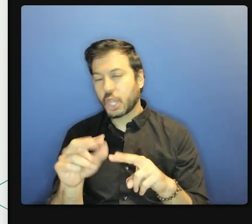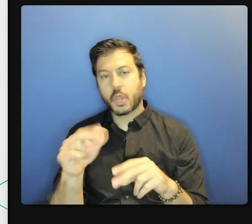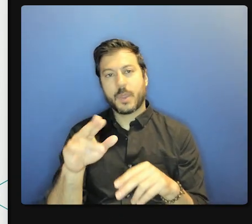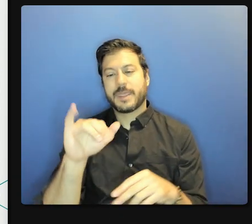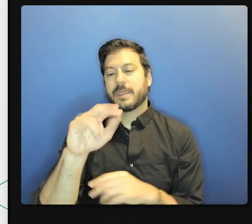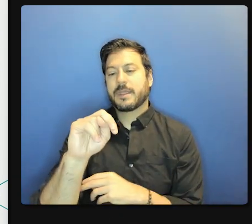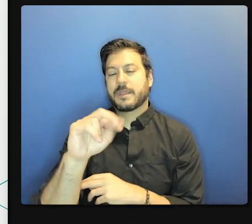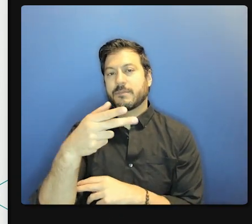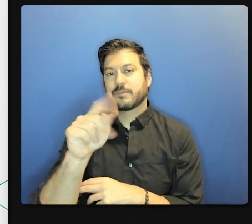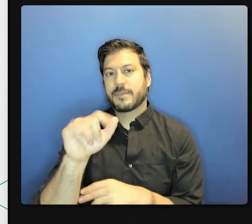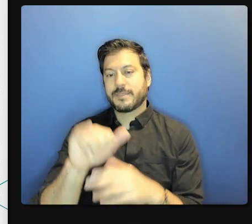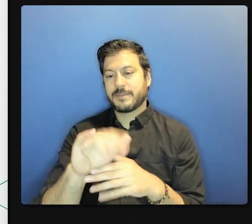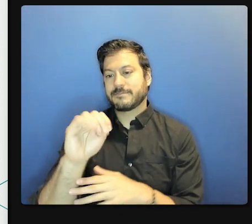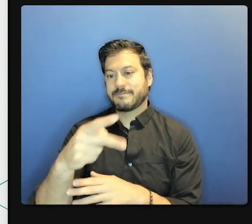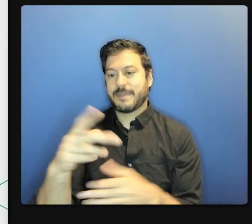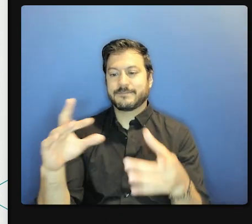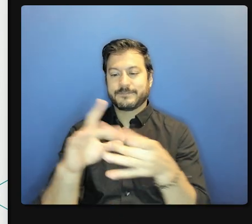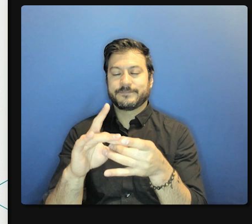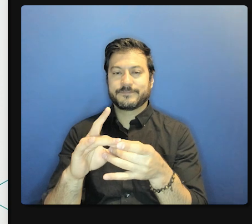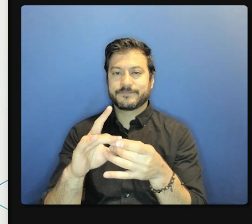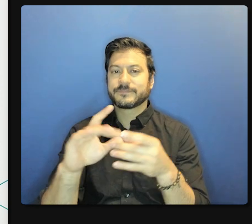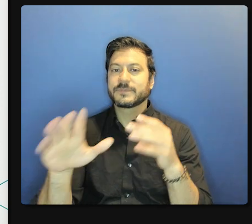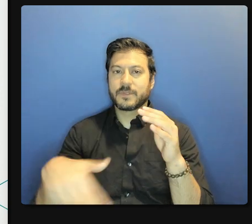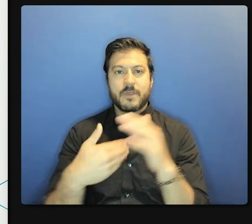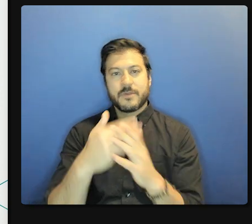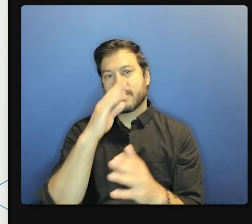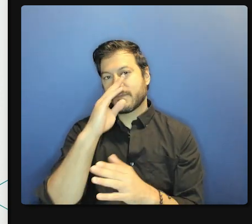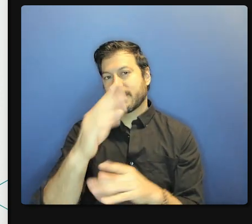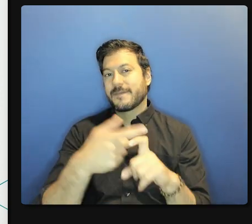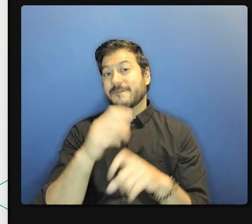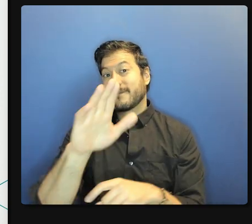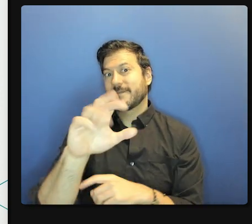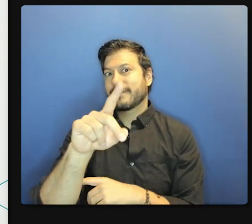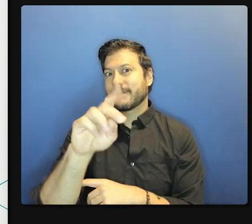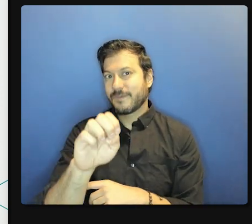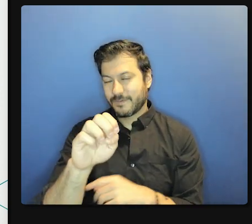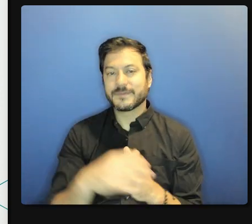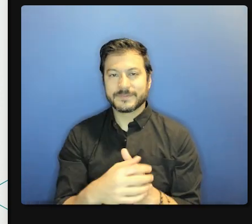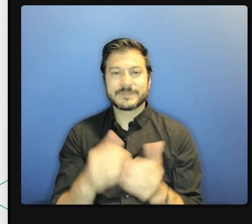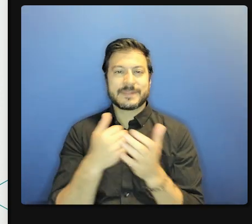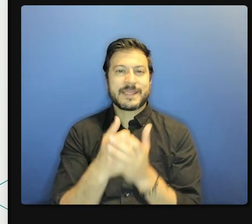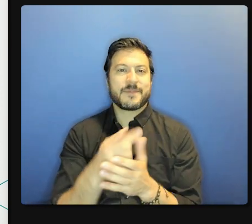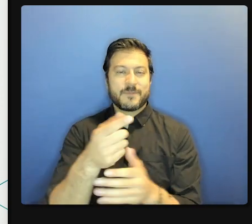or even the input it's mapped to, all directly from your code,